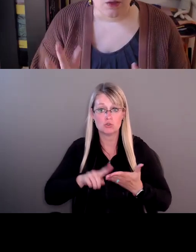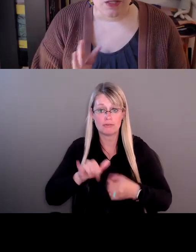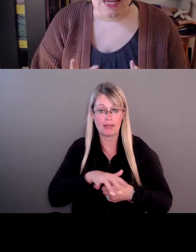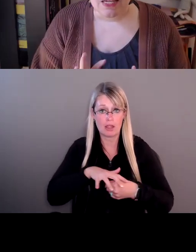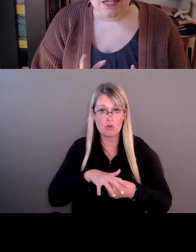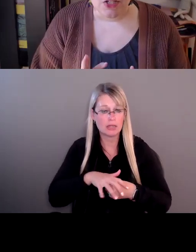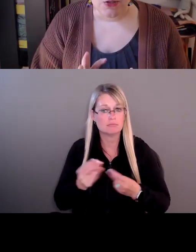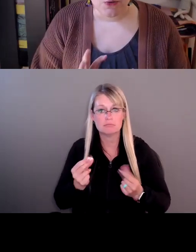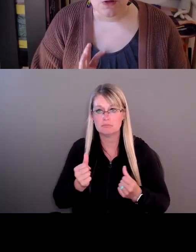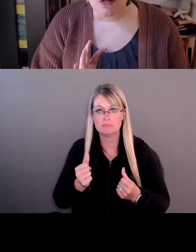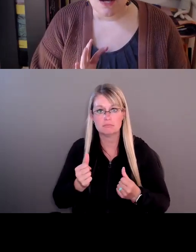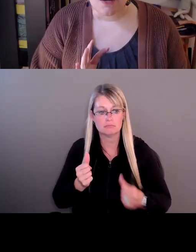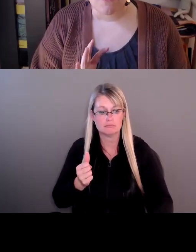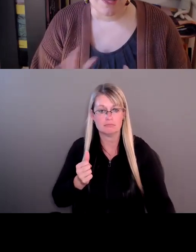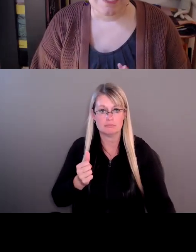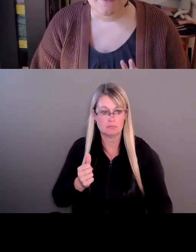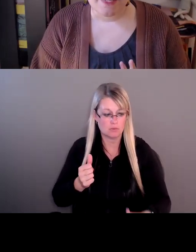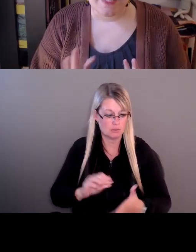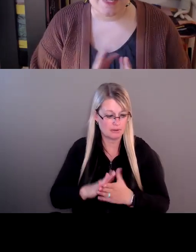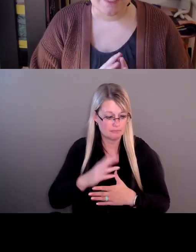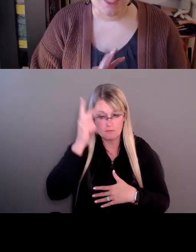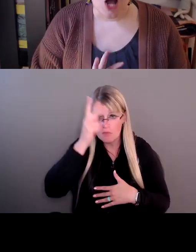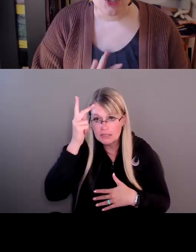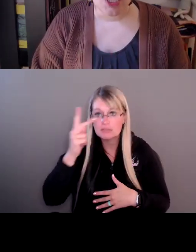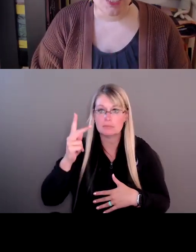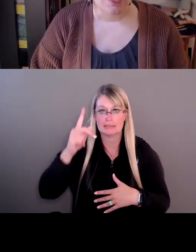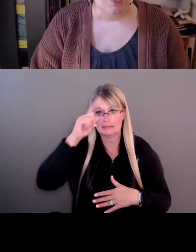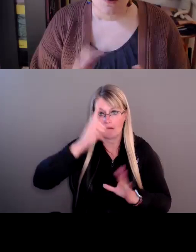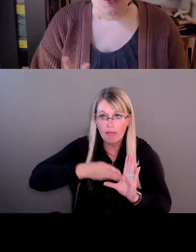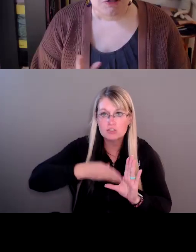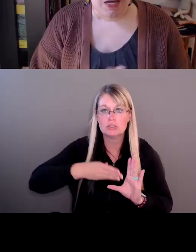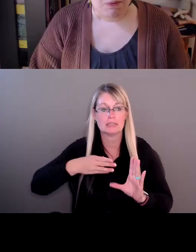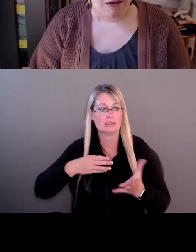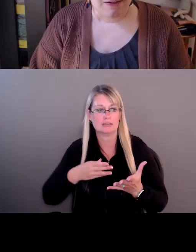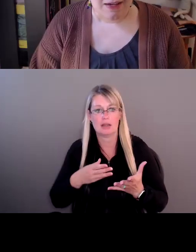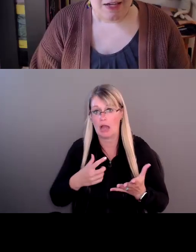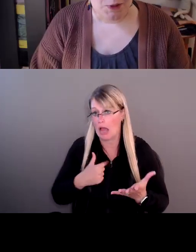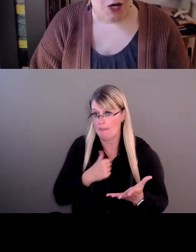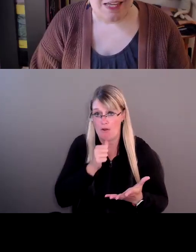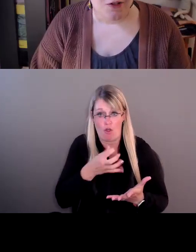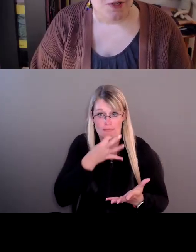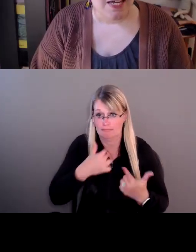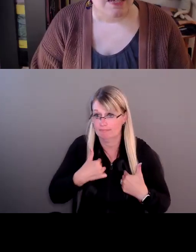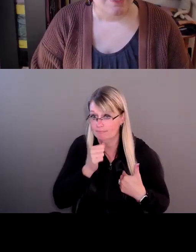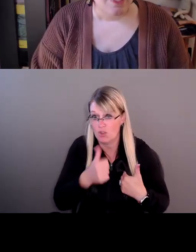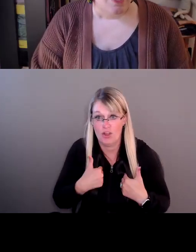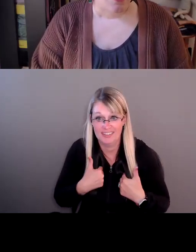quickly get into philosophy and psychology, which I am not an expert on either one of those things,